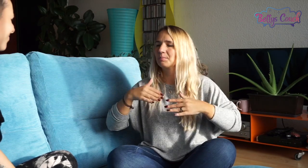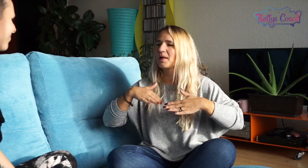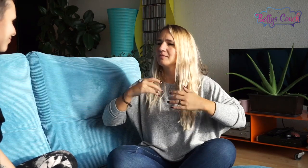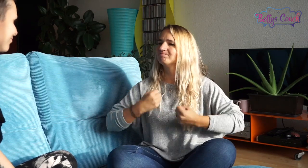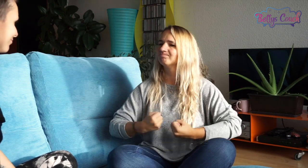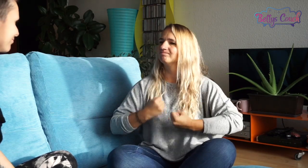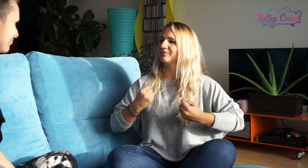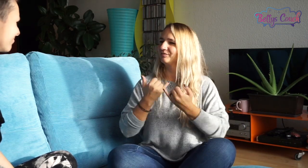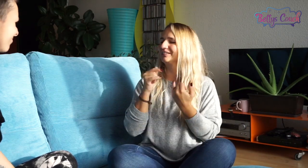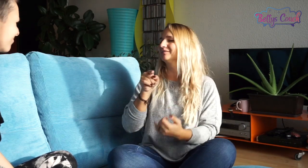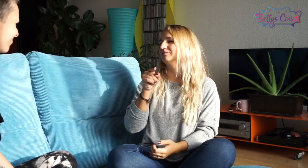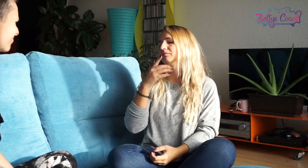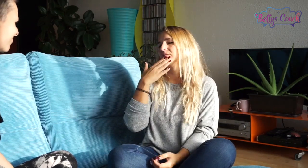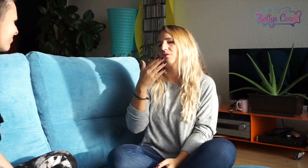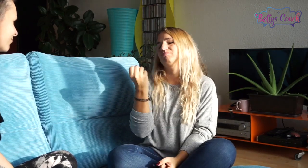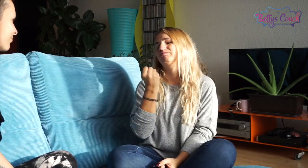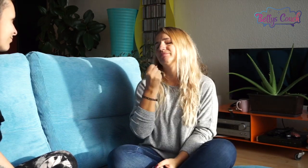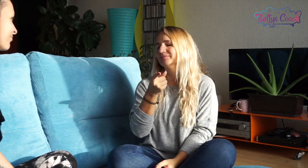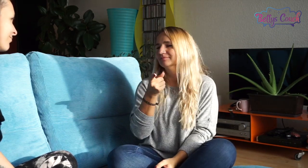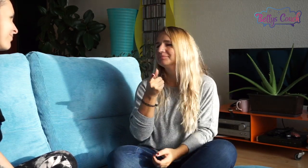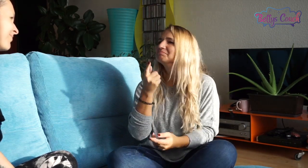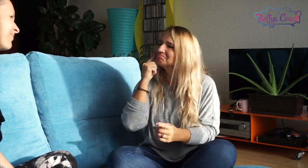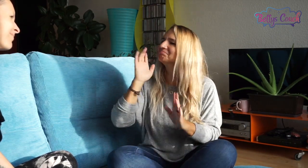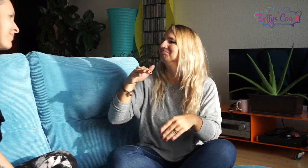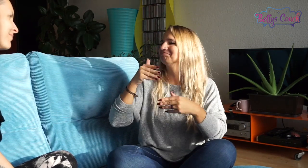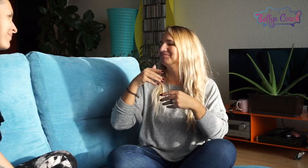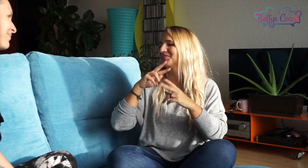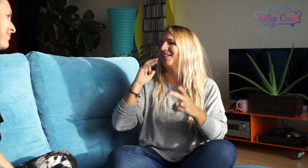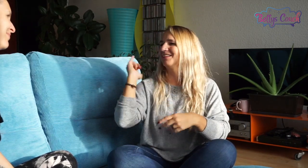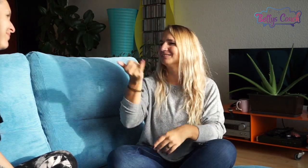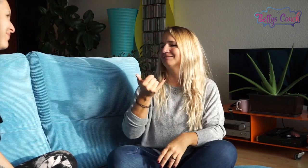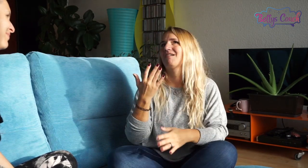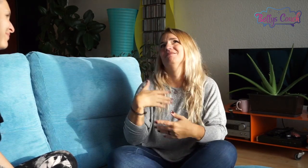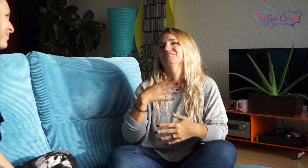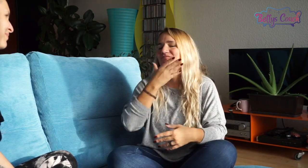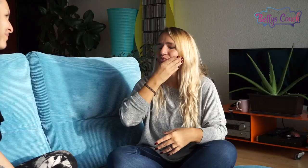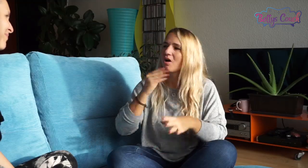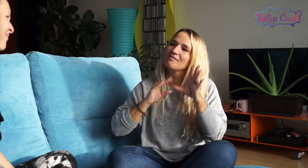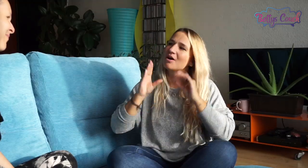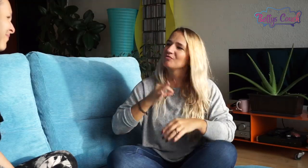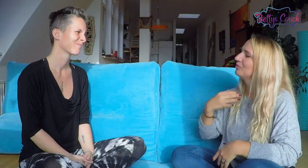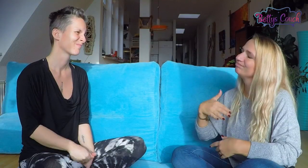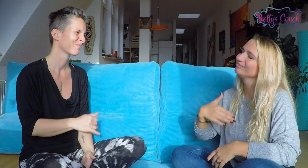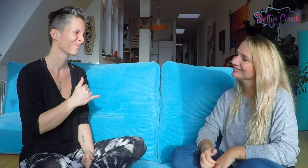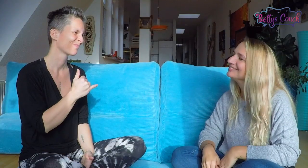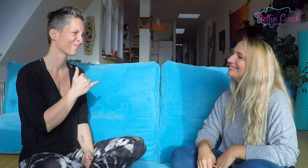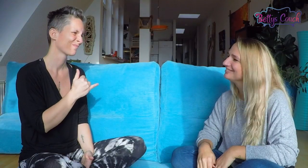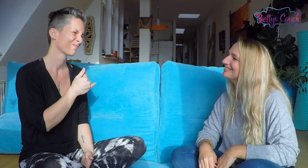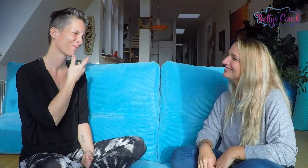to empower myself. I am very grateful for the experience of my trip around the world.